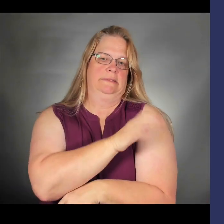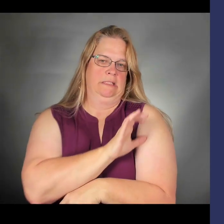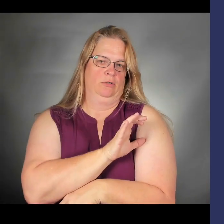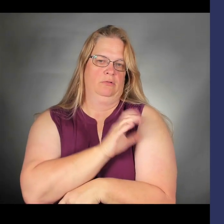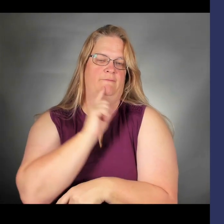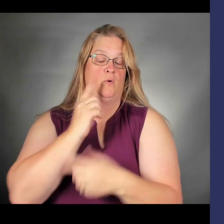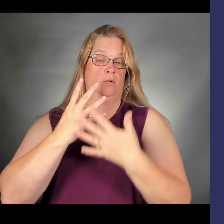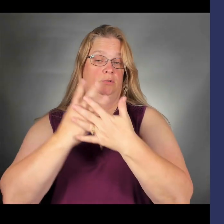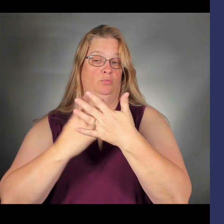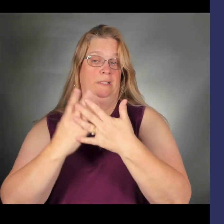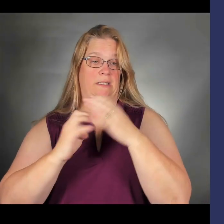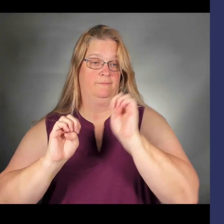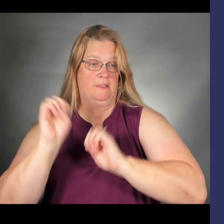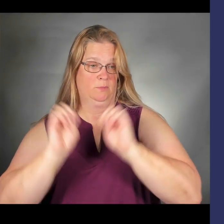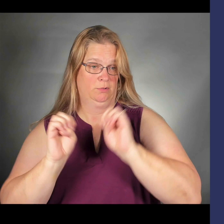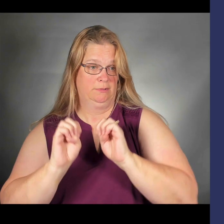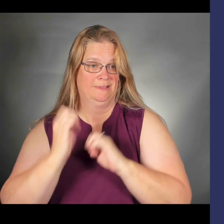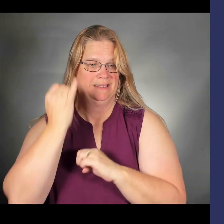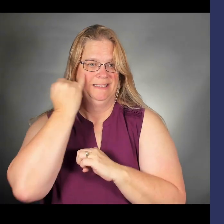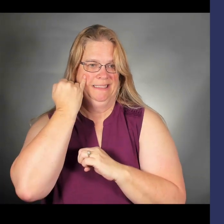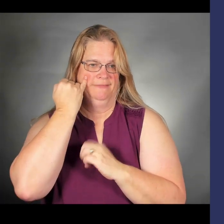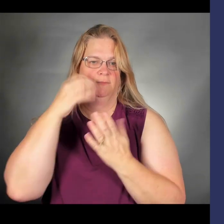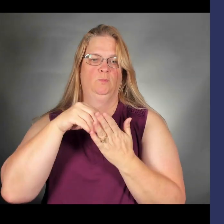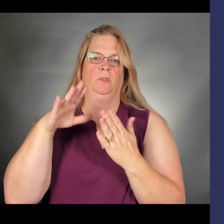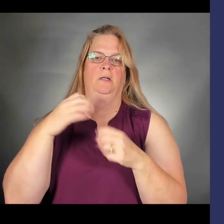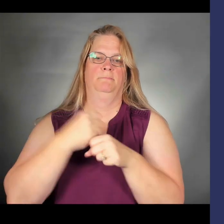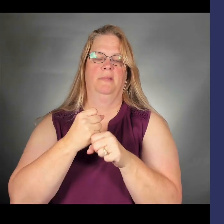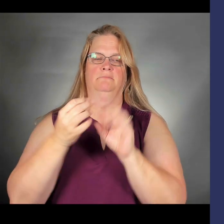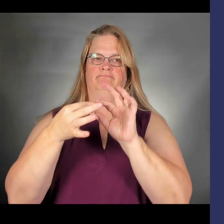refer a student to the Health Center for a screening or evaluation.